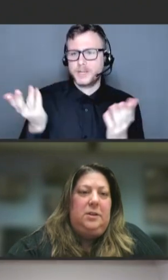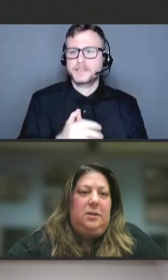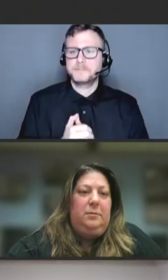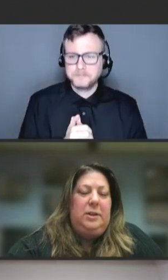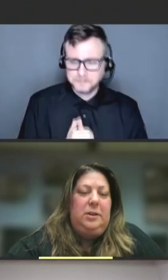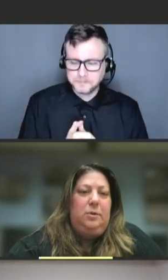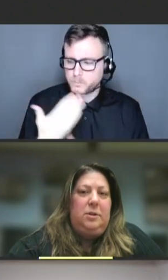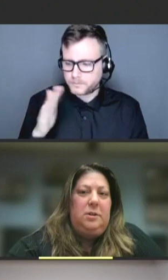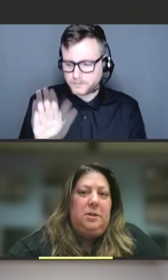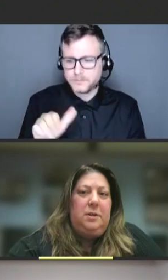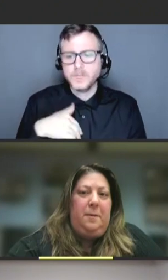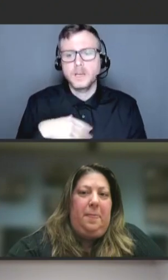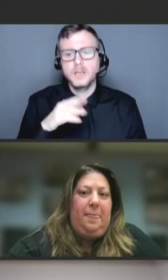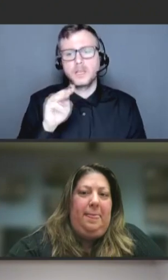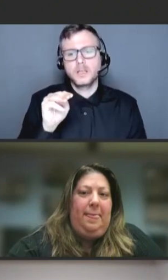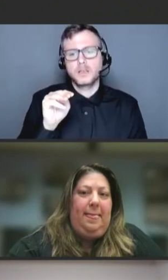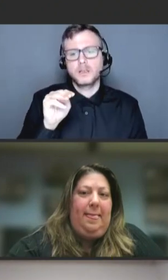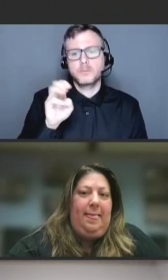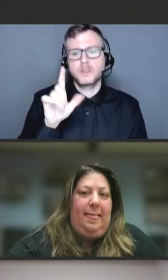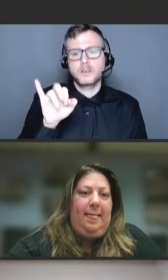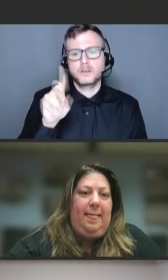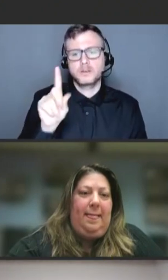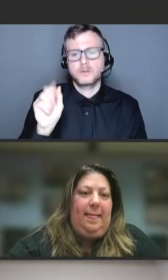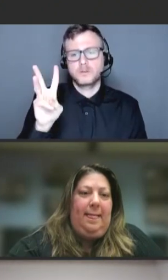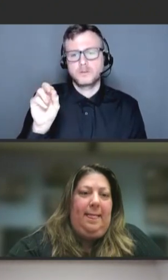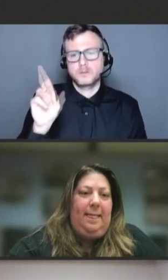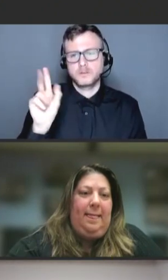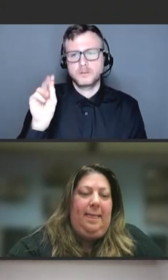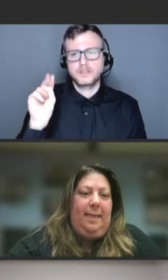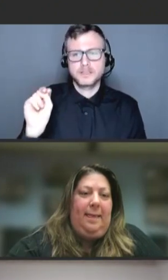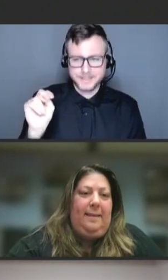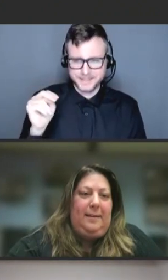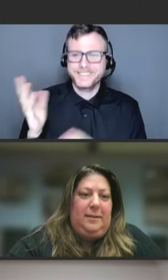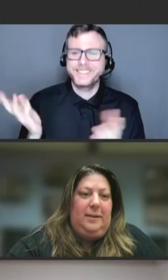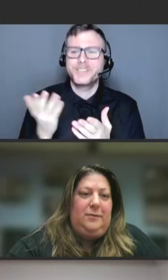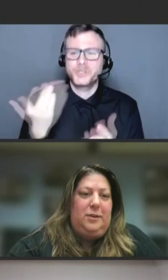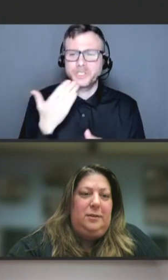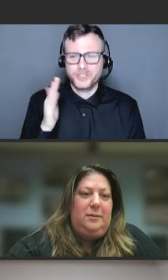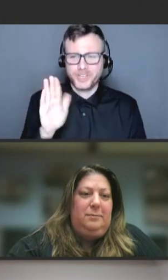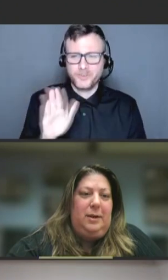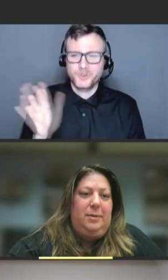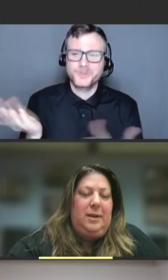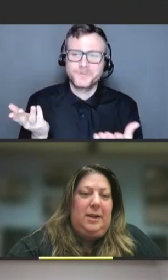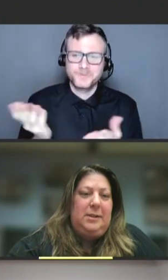Melinda Wharton: Good afternoon. Present. Ann Aikin: Good afternoon. Mary Beth Hance?